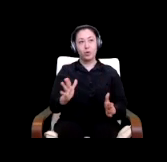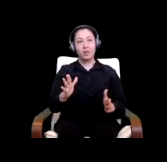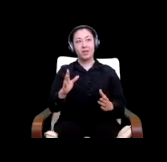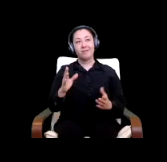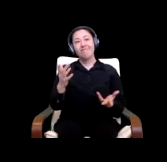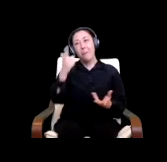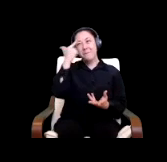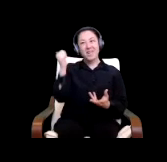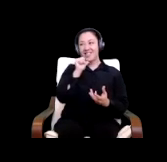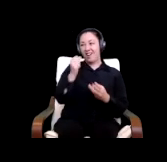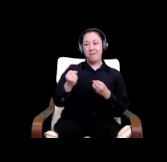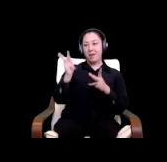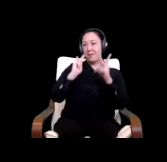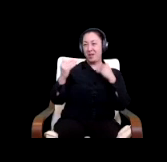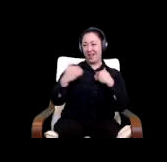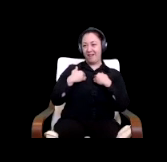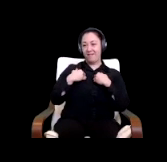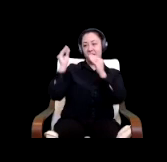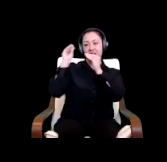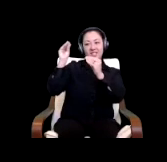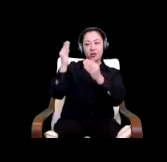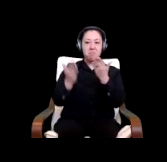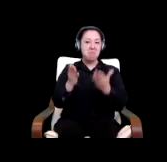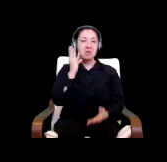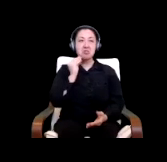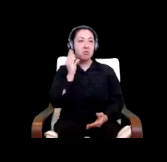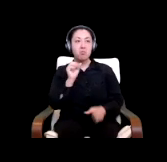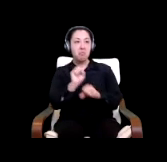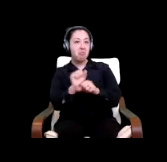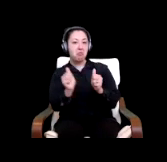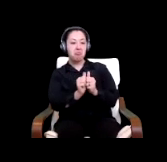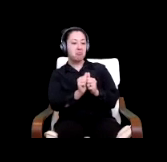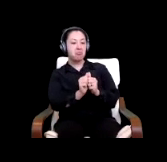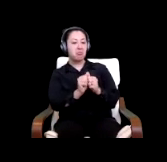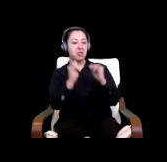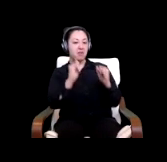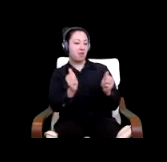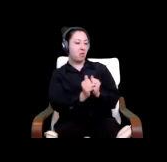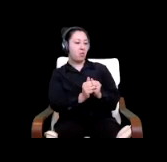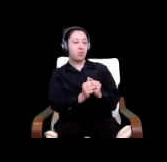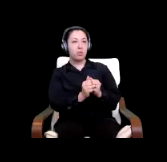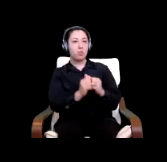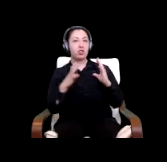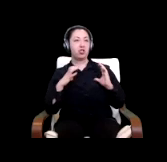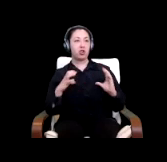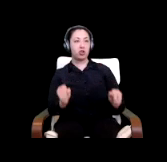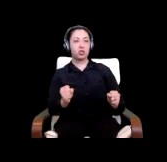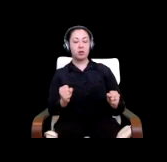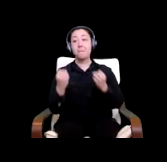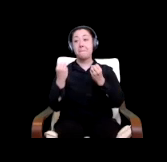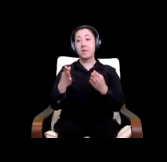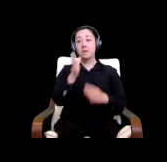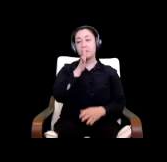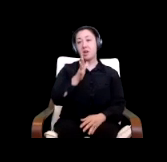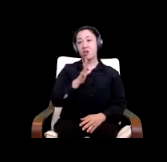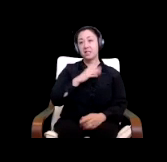with students with CHARGE and parents will often tell us when the kid first starts at